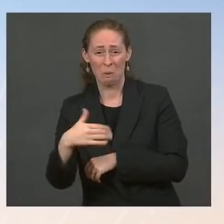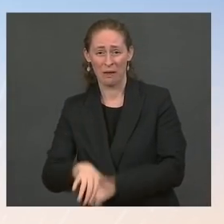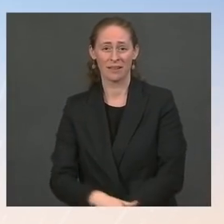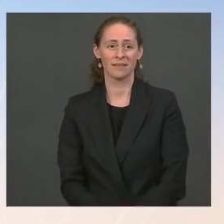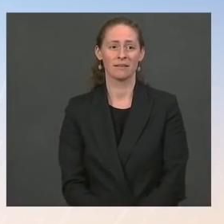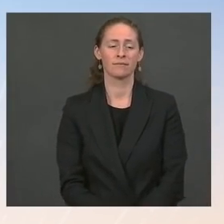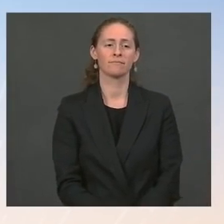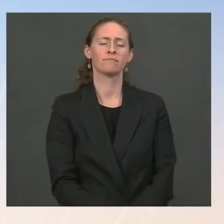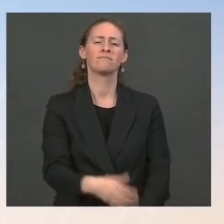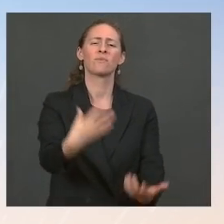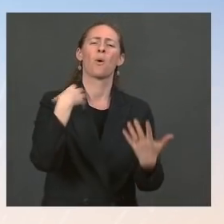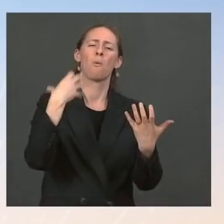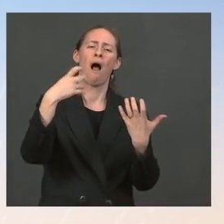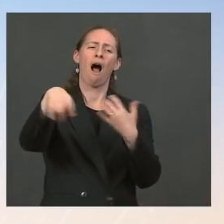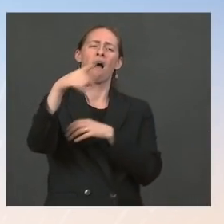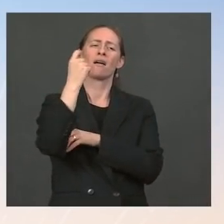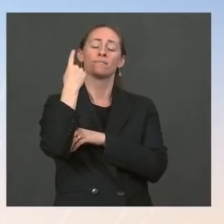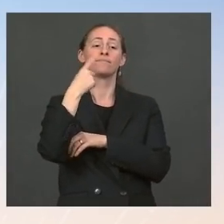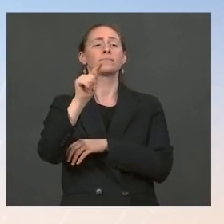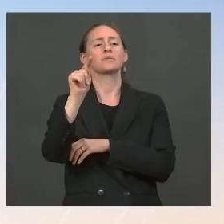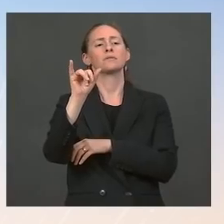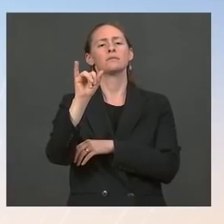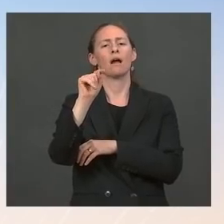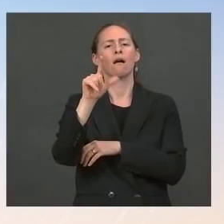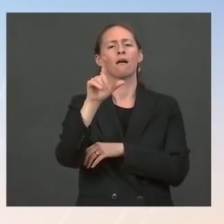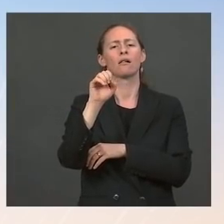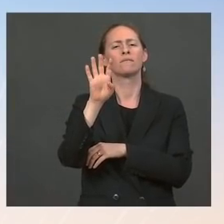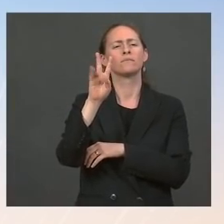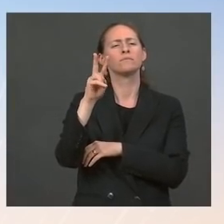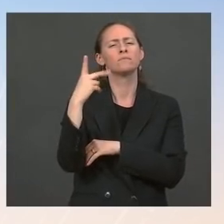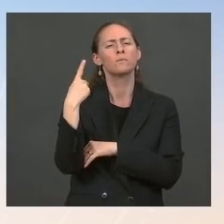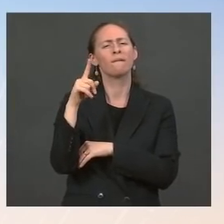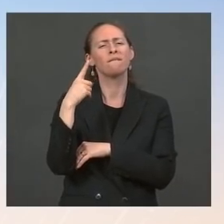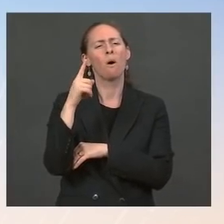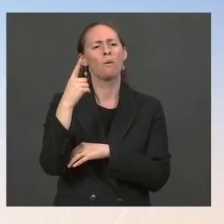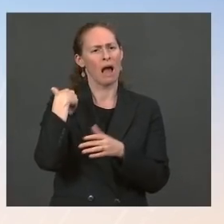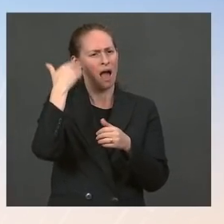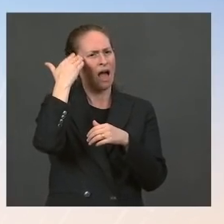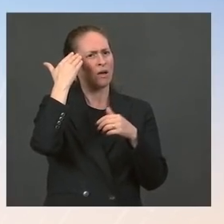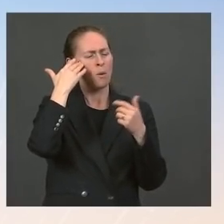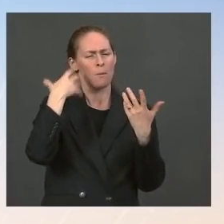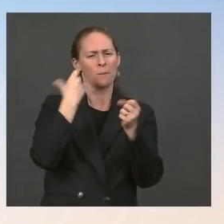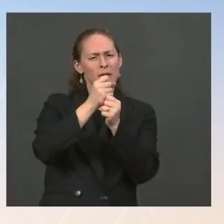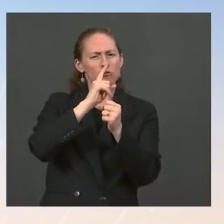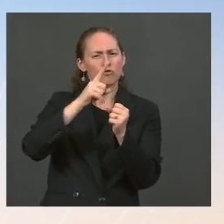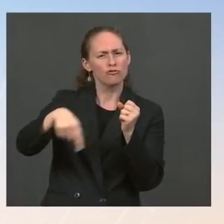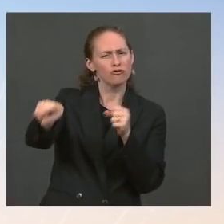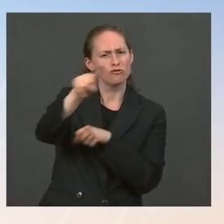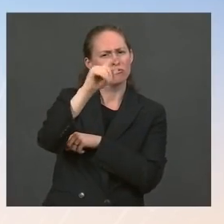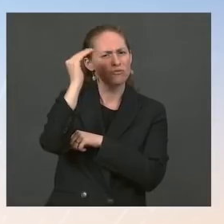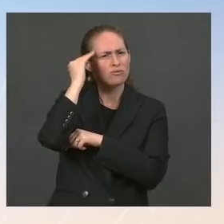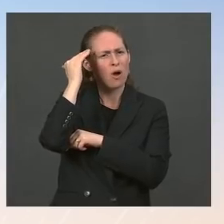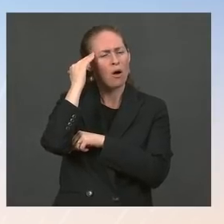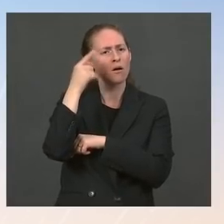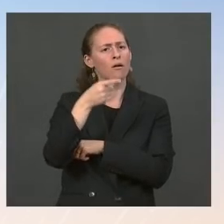One, Title 42 is used -- as you know, but just for everybody -- across the board, no matter what country you're coming from.